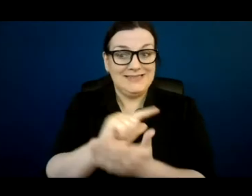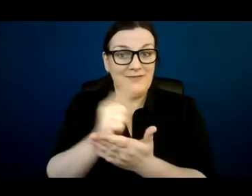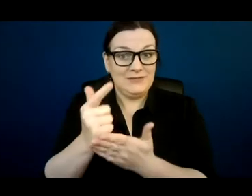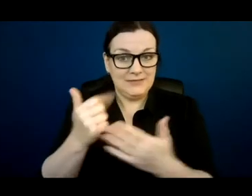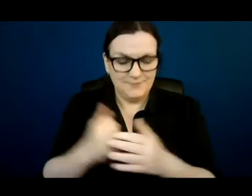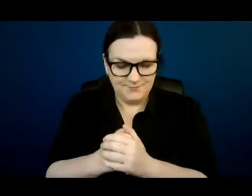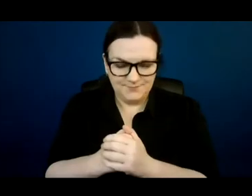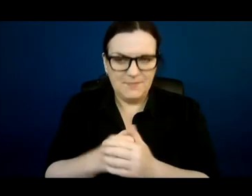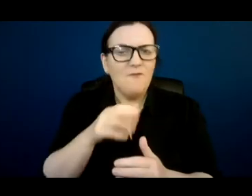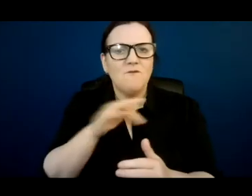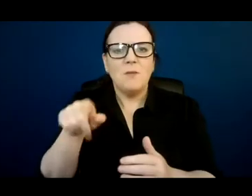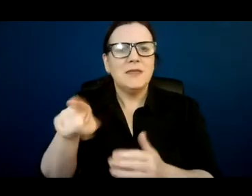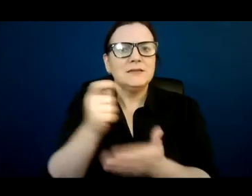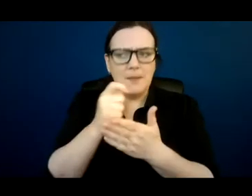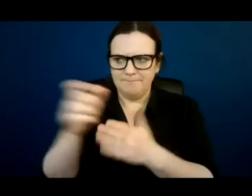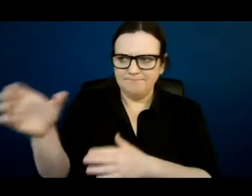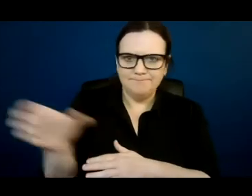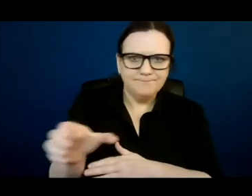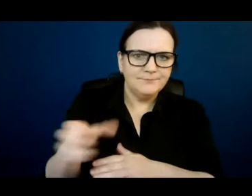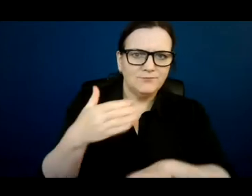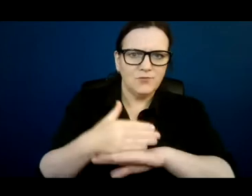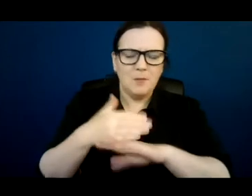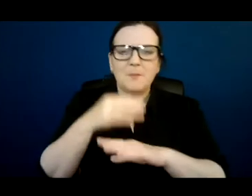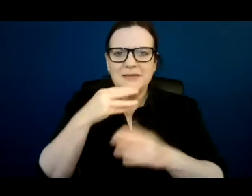and the awareness building risked for the successful